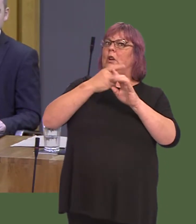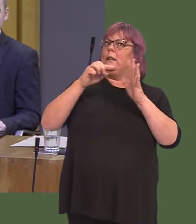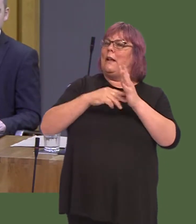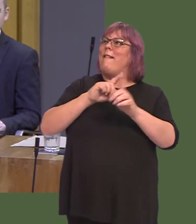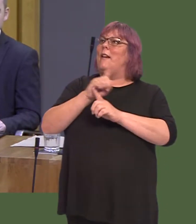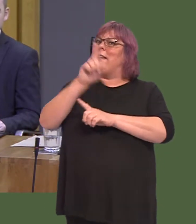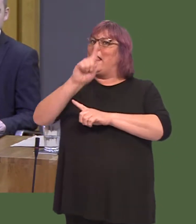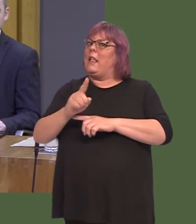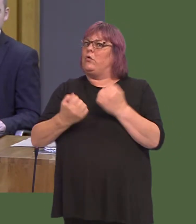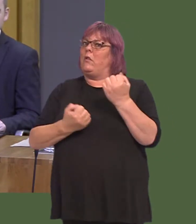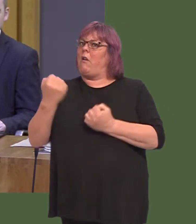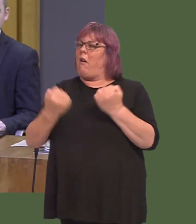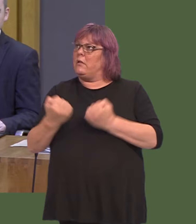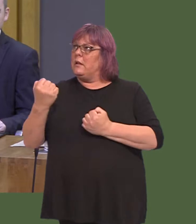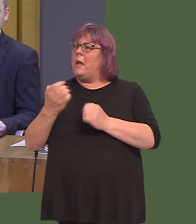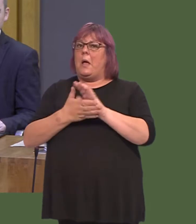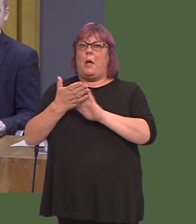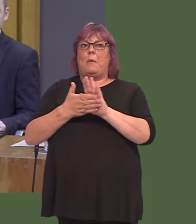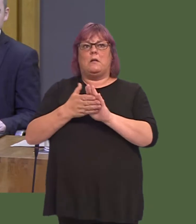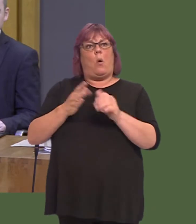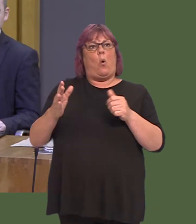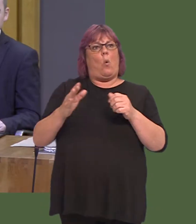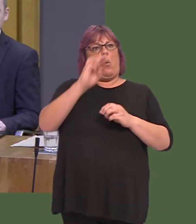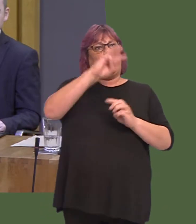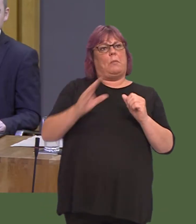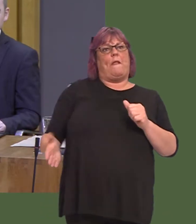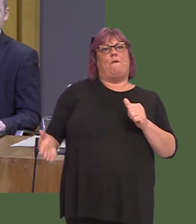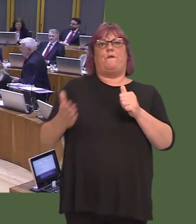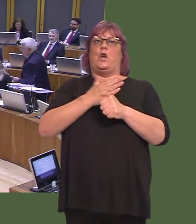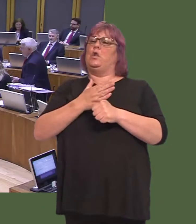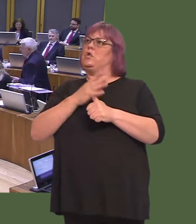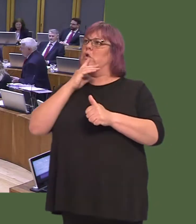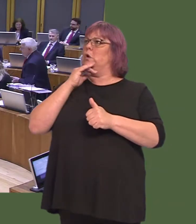at the forefront of the clean transport revolution. Will you at least do that?